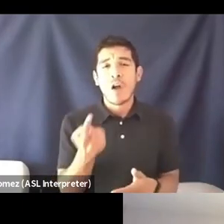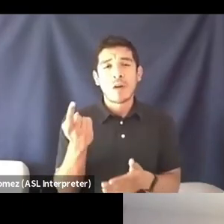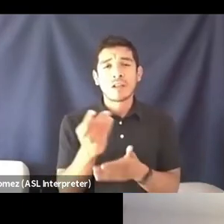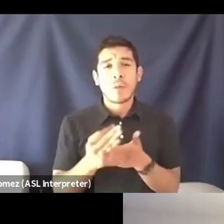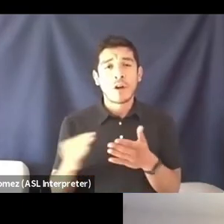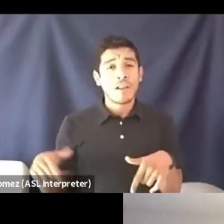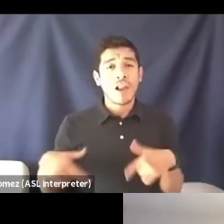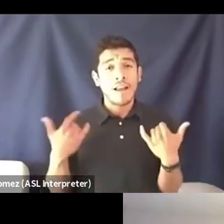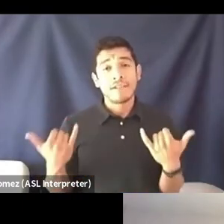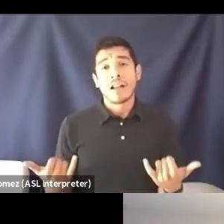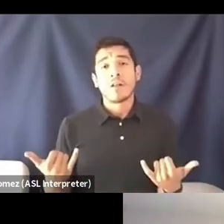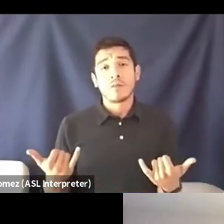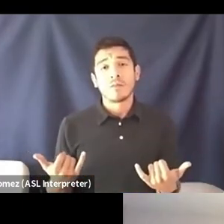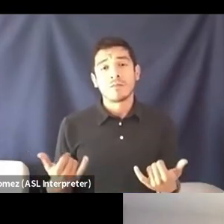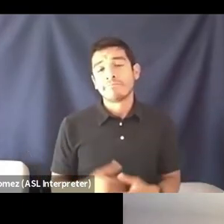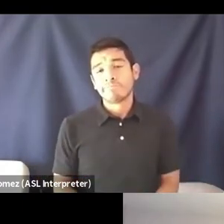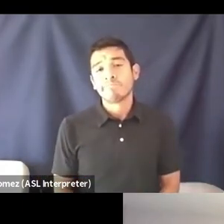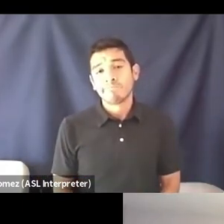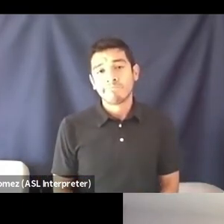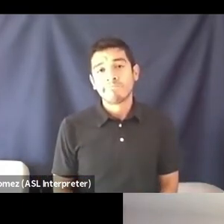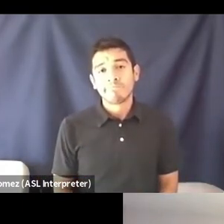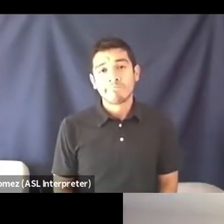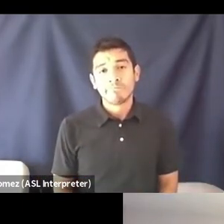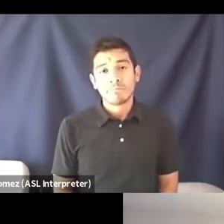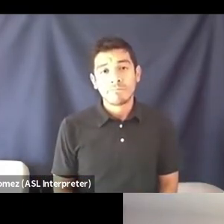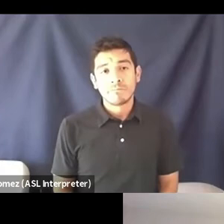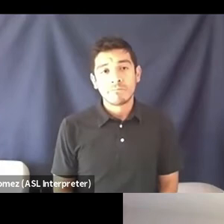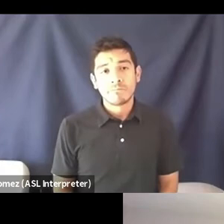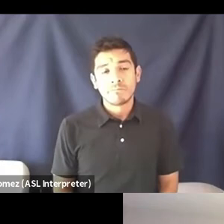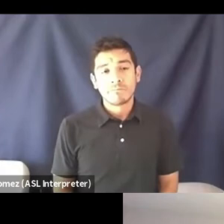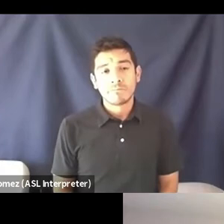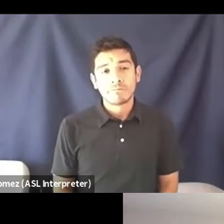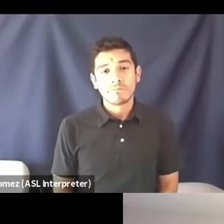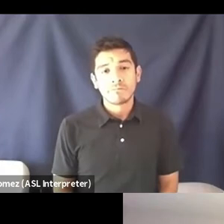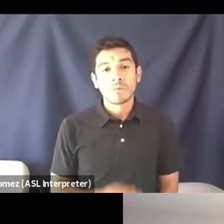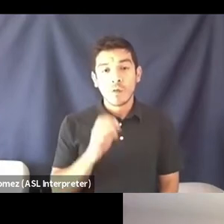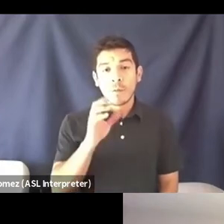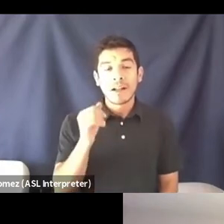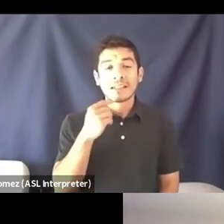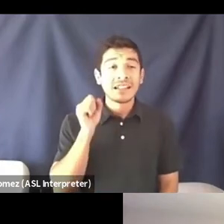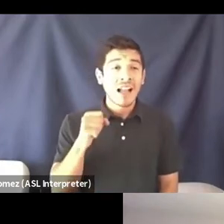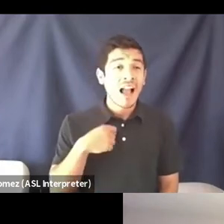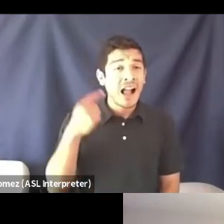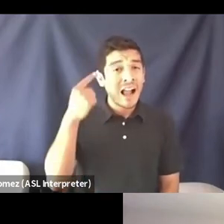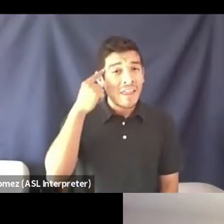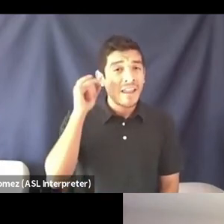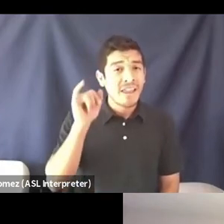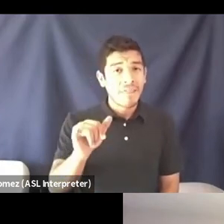And I feel like that moment really shows that. I think that was, what I mean,